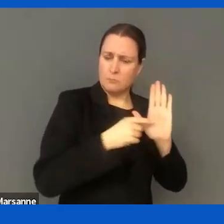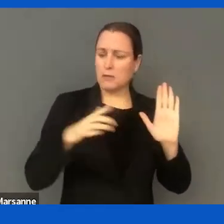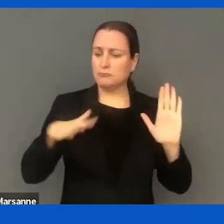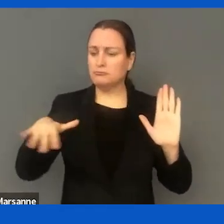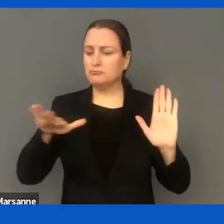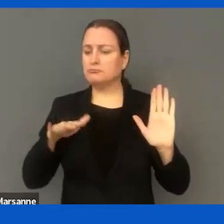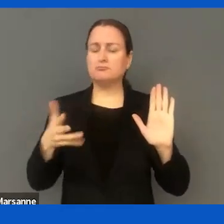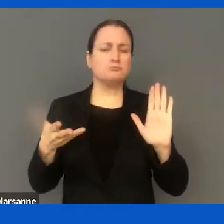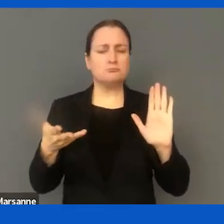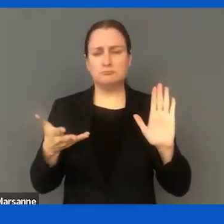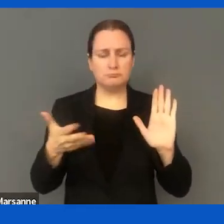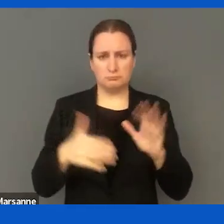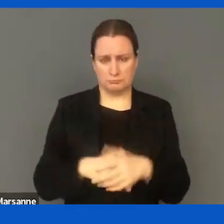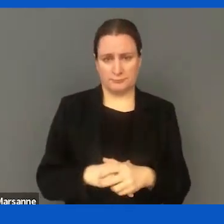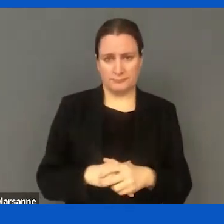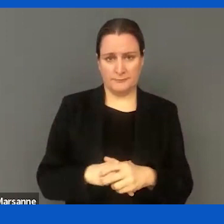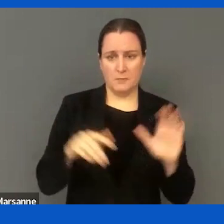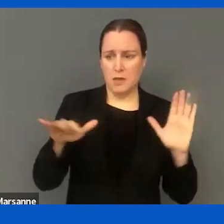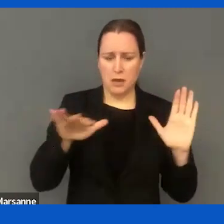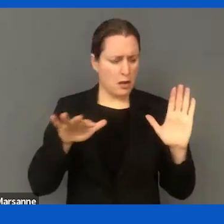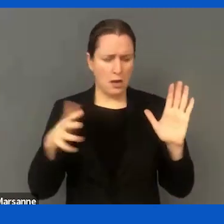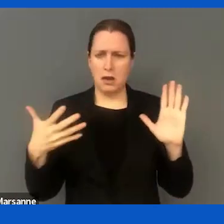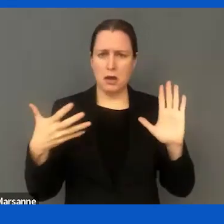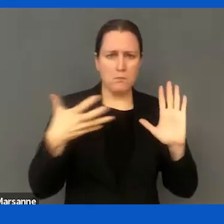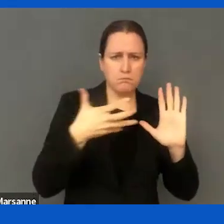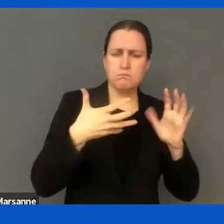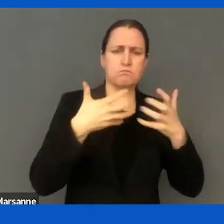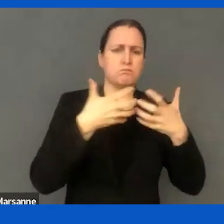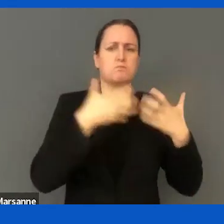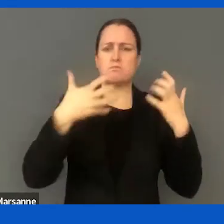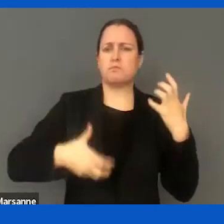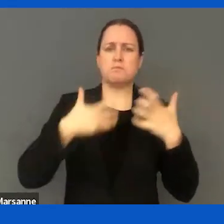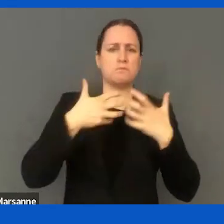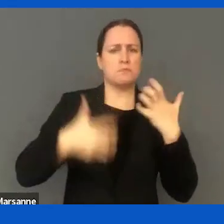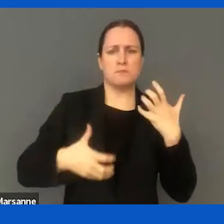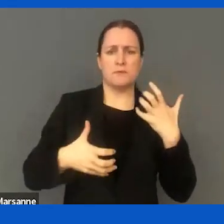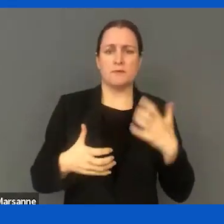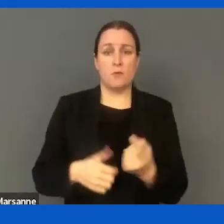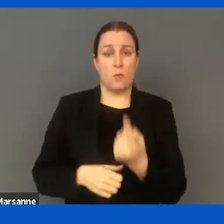can check everything, no tool can guarantee to fix everything. So